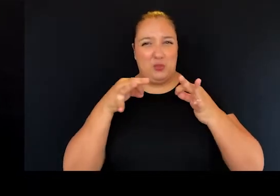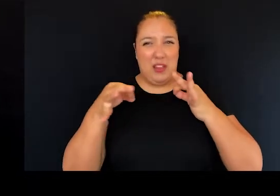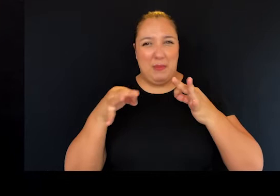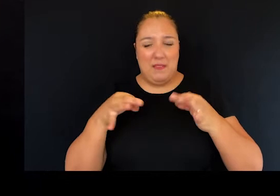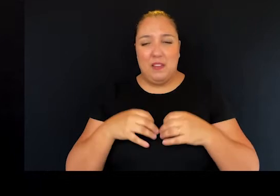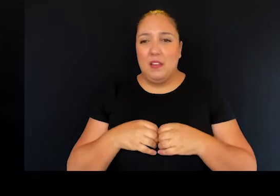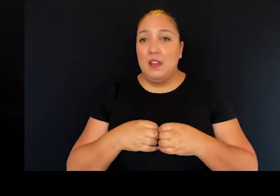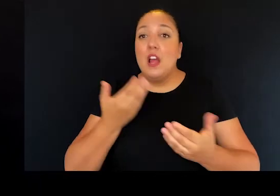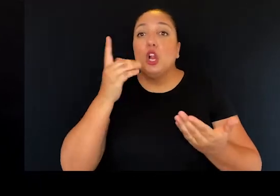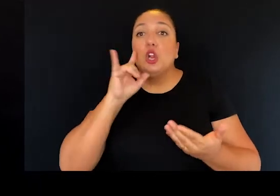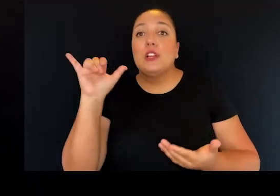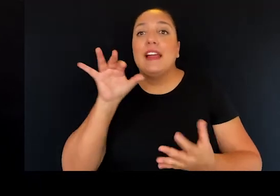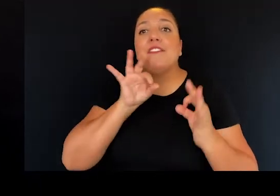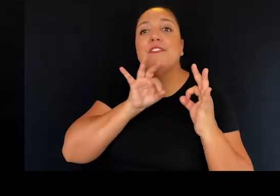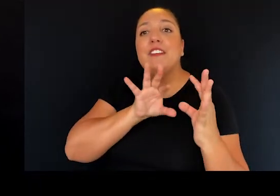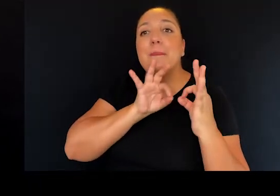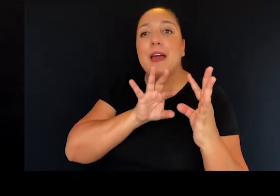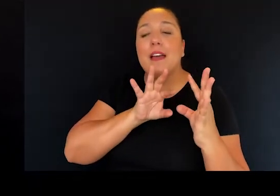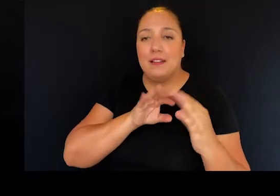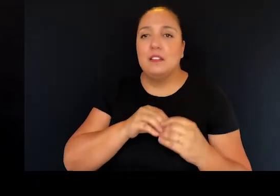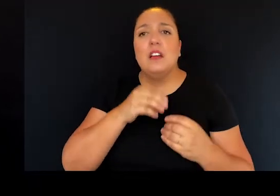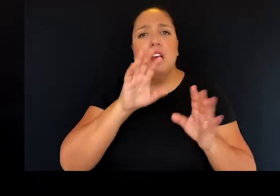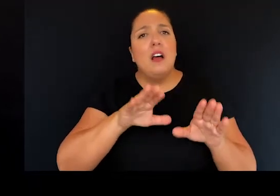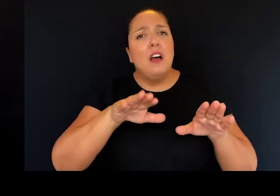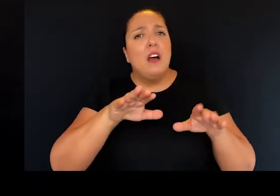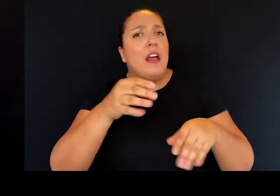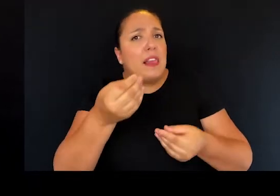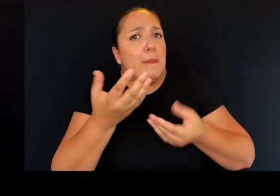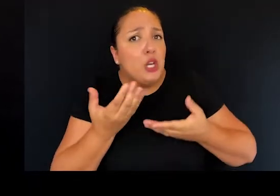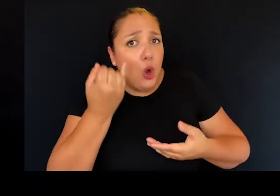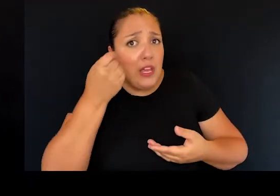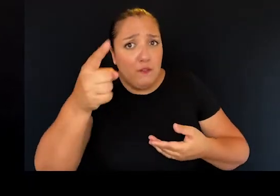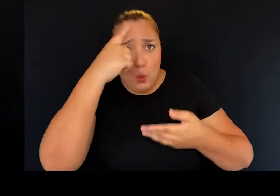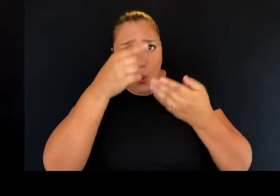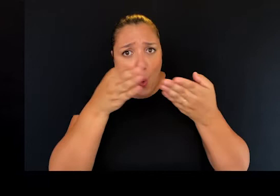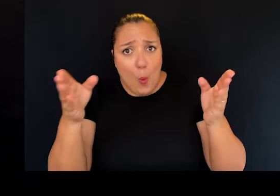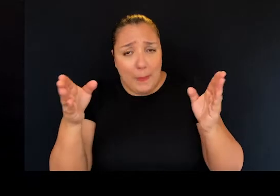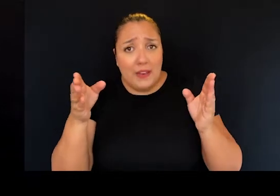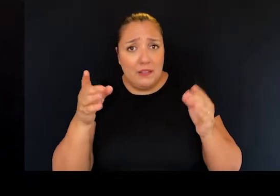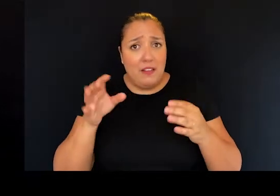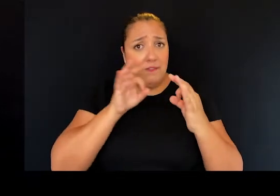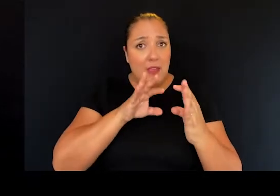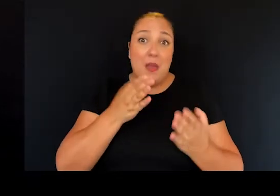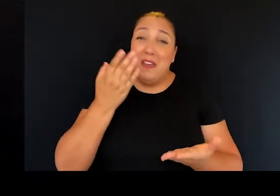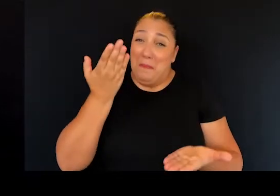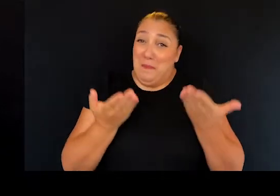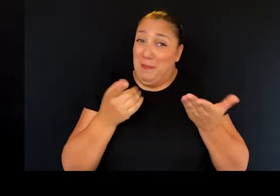"when you're open to receiving some feedback," especially if it was during the presentation or an important conversation at work.